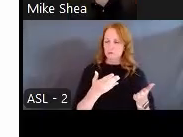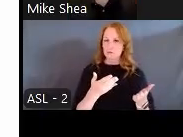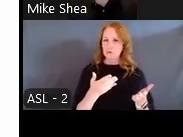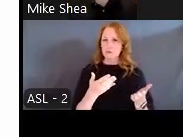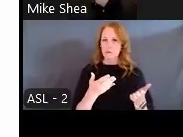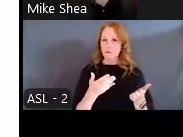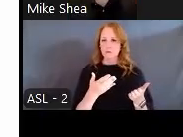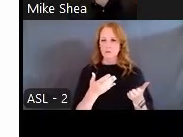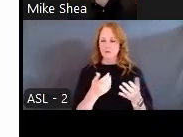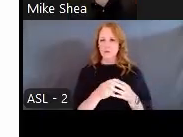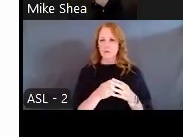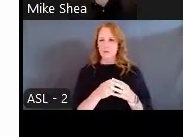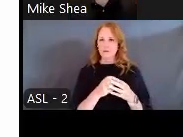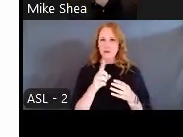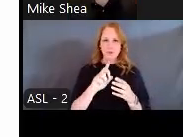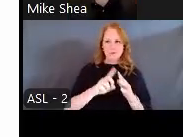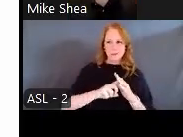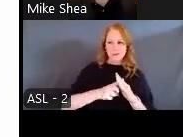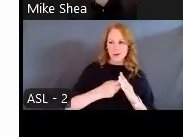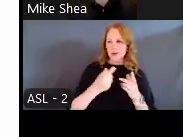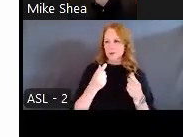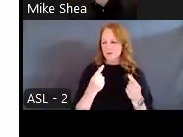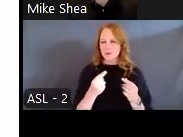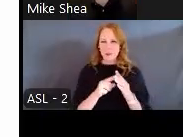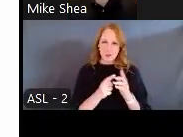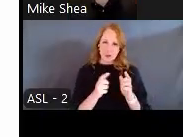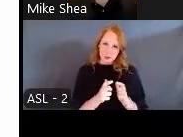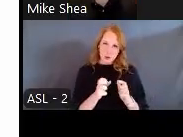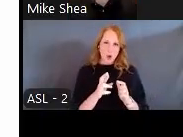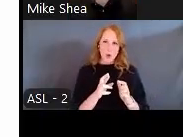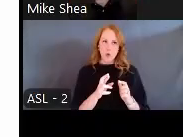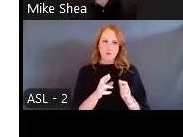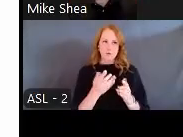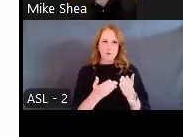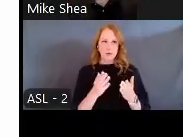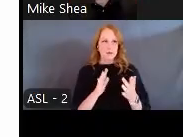where to maybe start out, whether it's starting small or approaching a a large business to